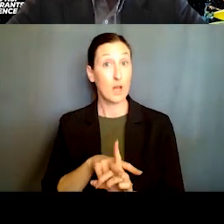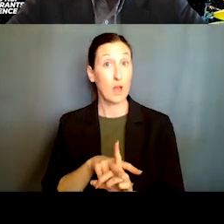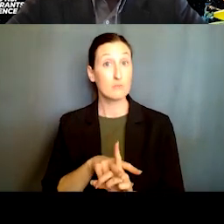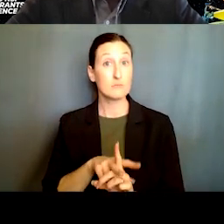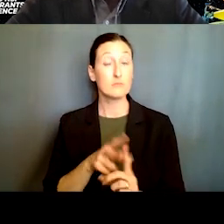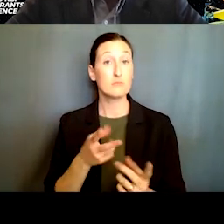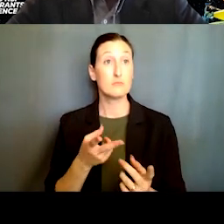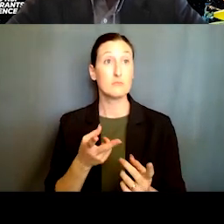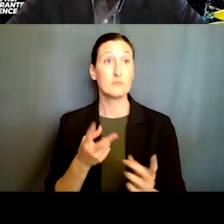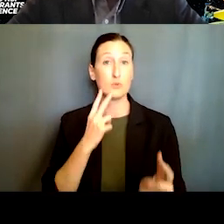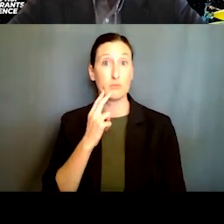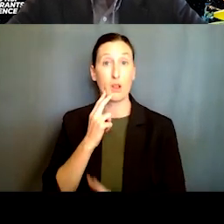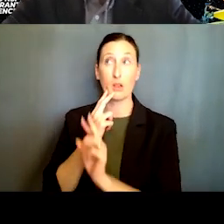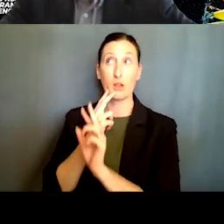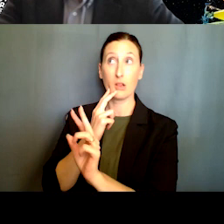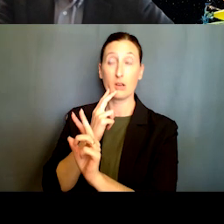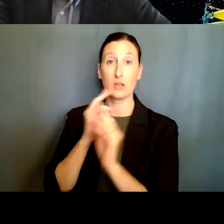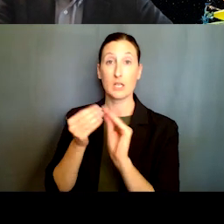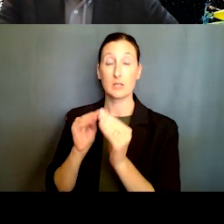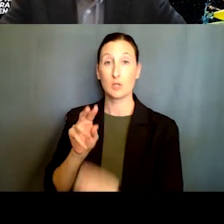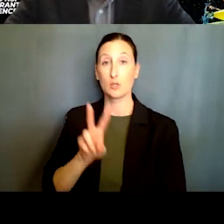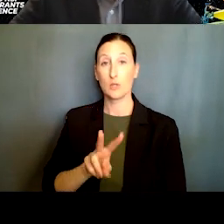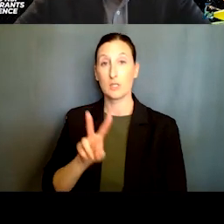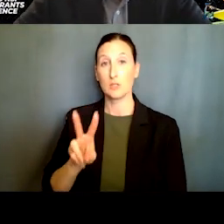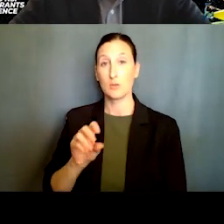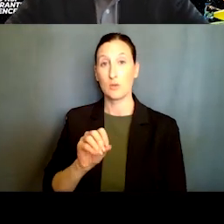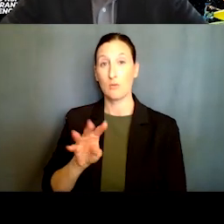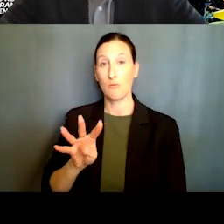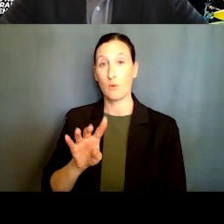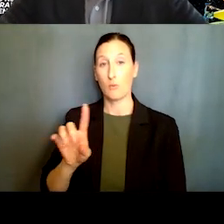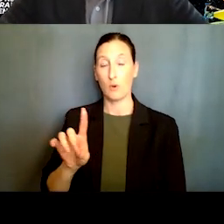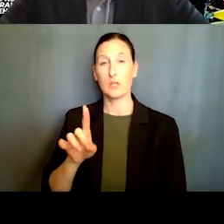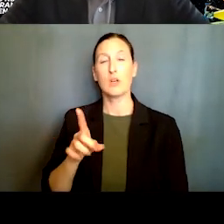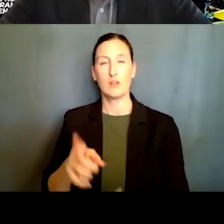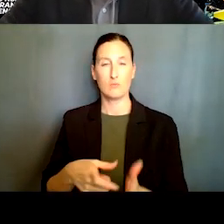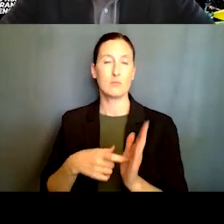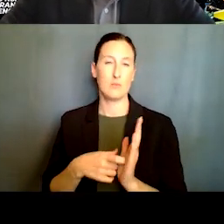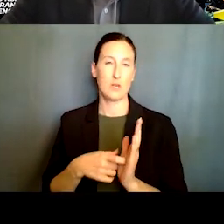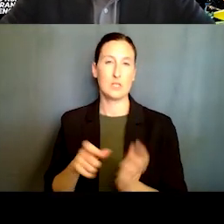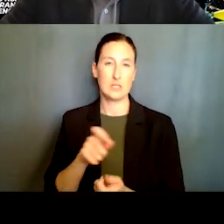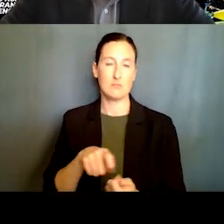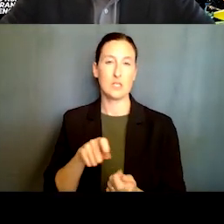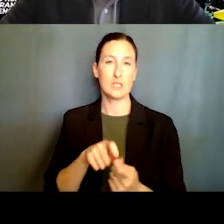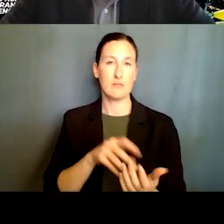you can look up the number 220-41. You have to have a specific student